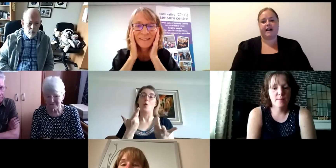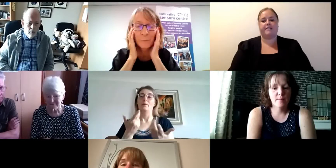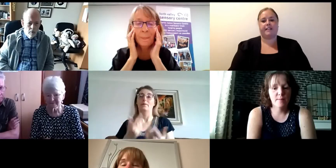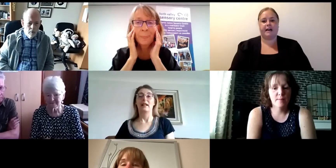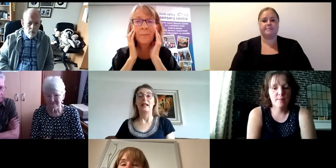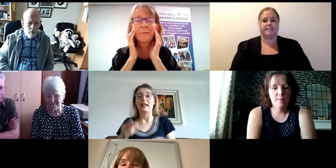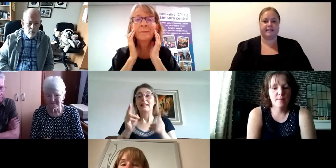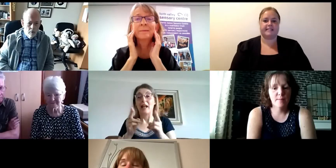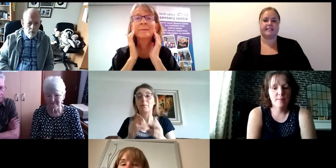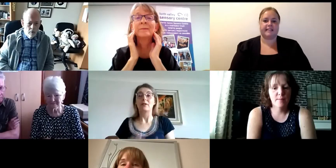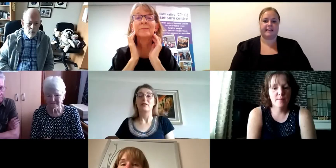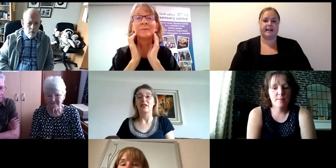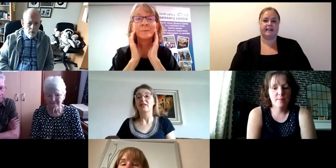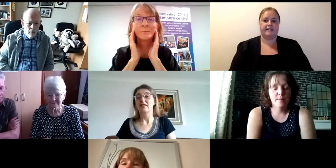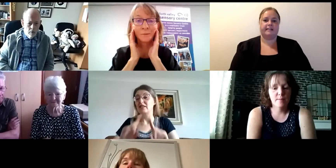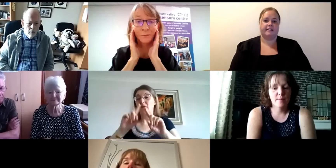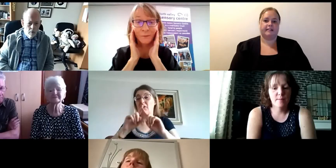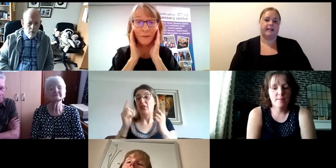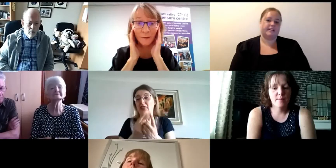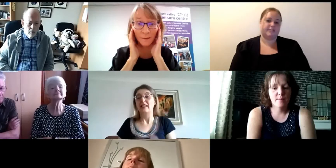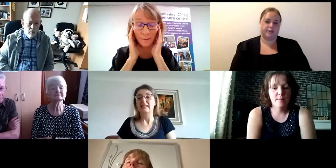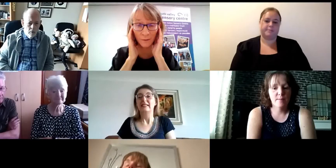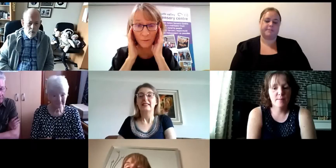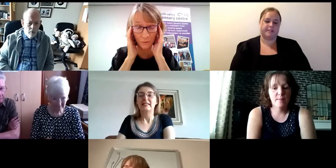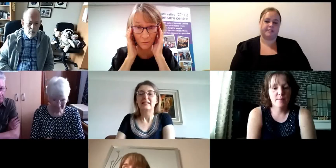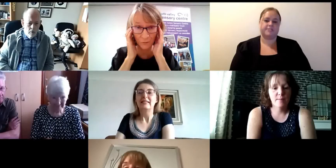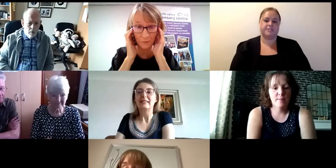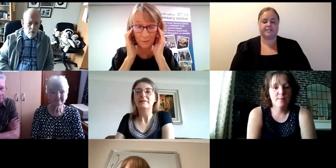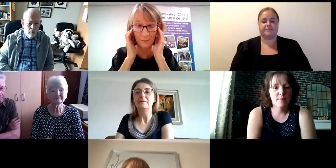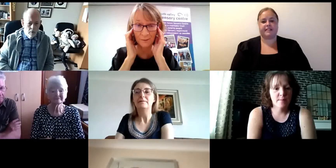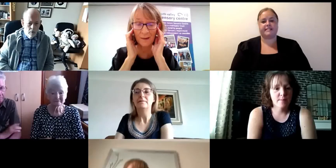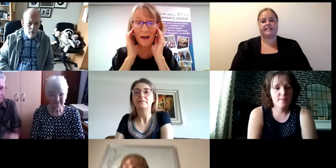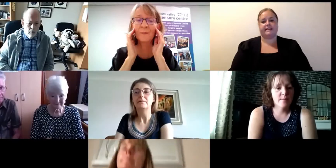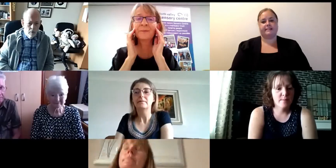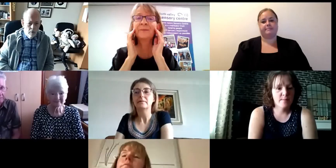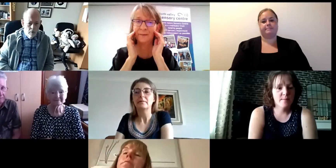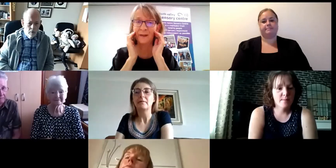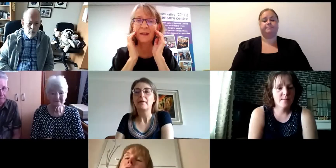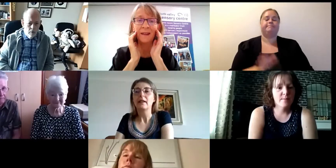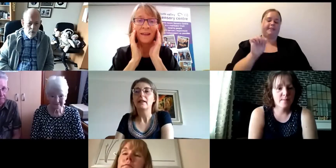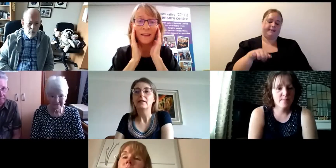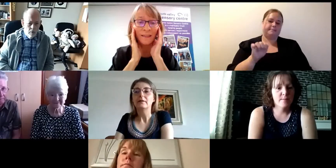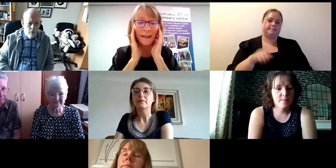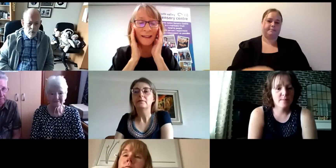Fire alarms, interpreters, different things Thank you very much.